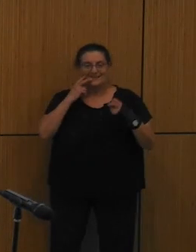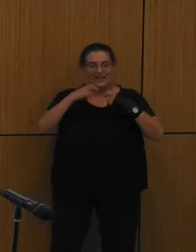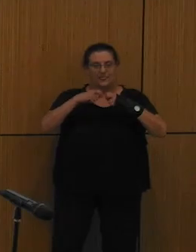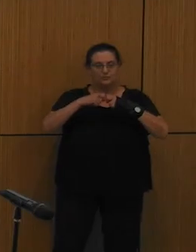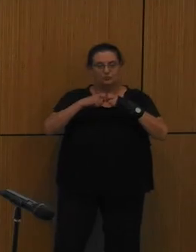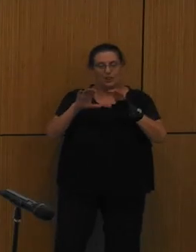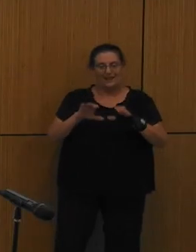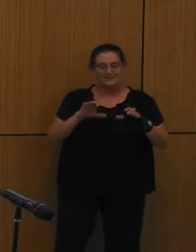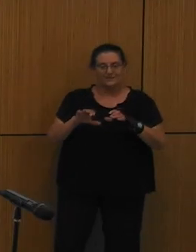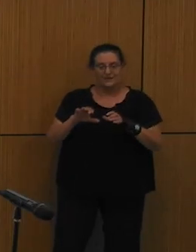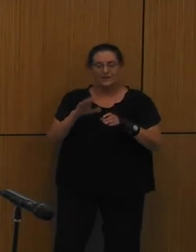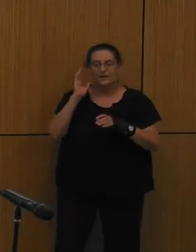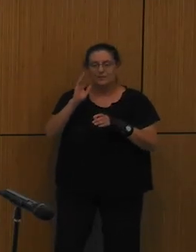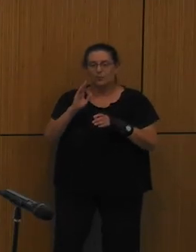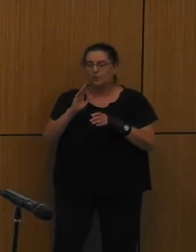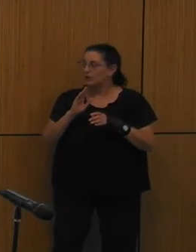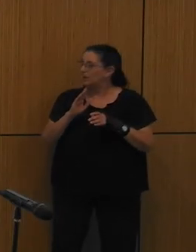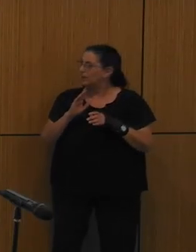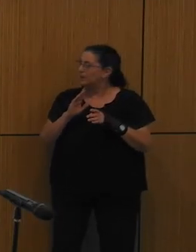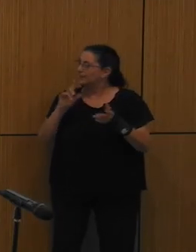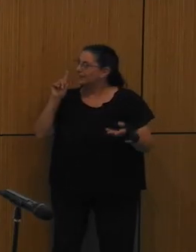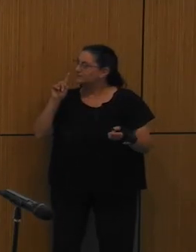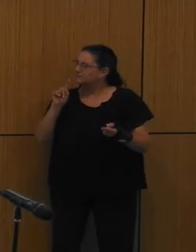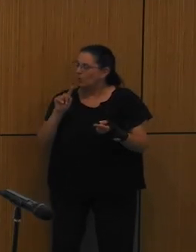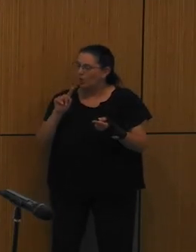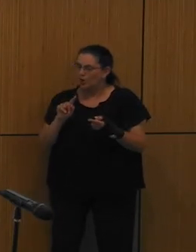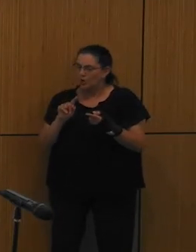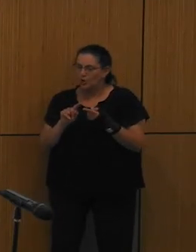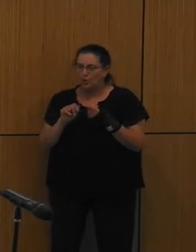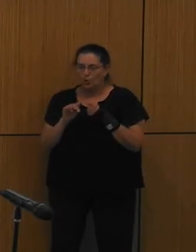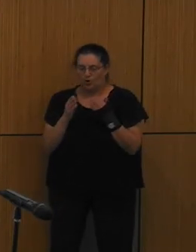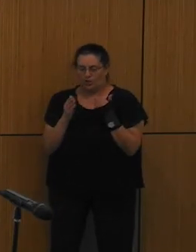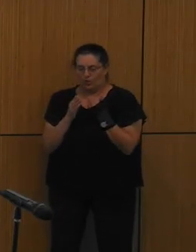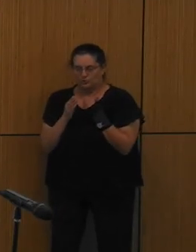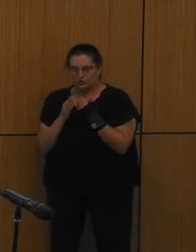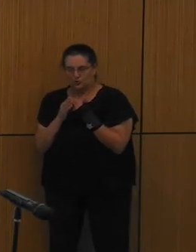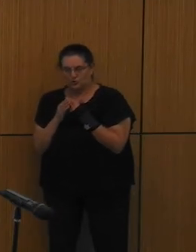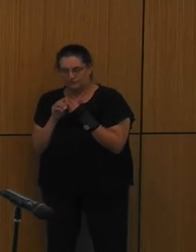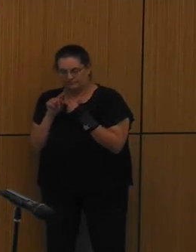Well, they're going to get like a little kind of smaller and tighter, and closer together.